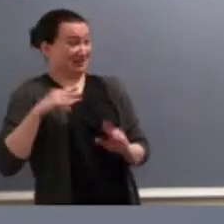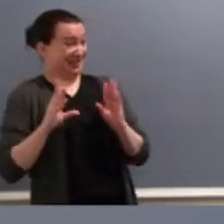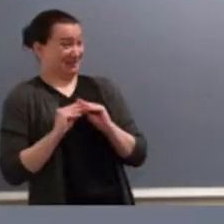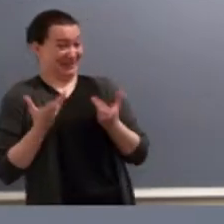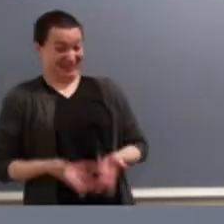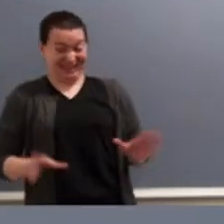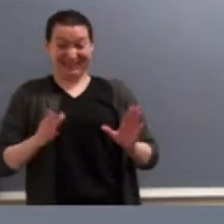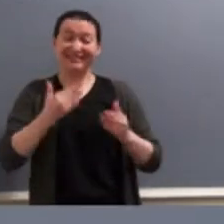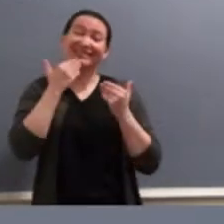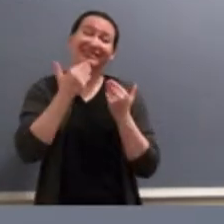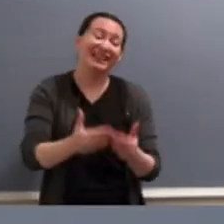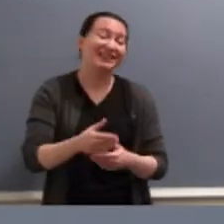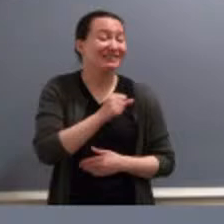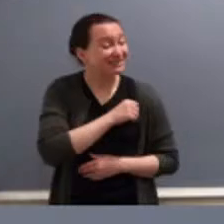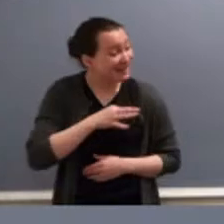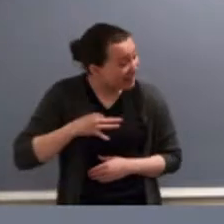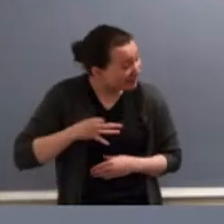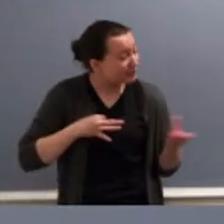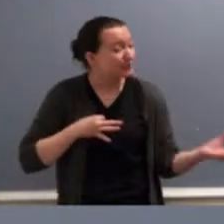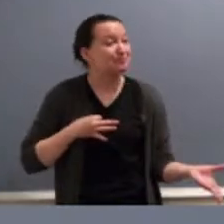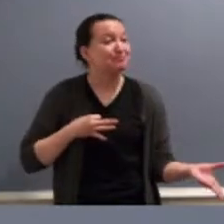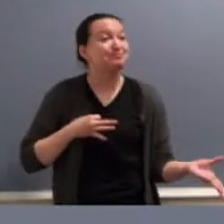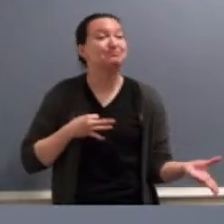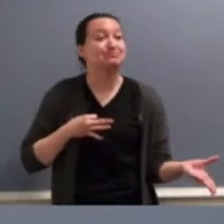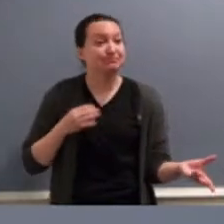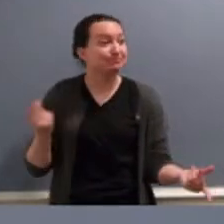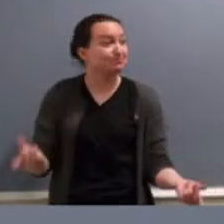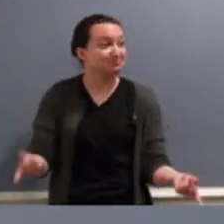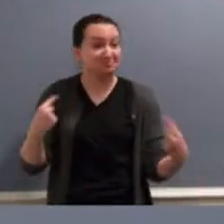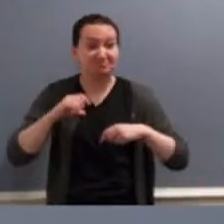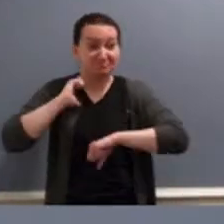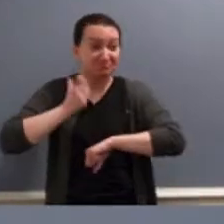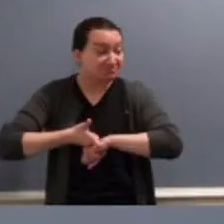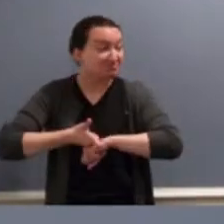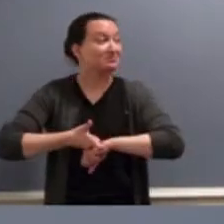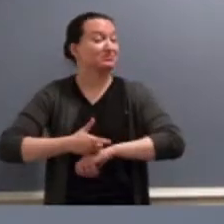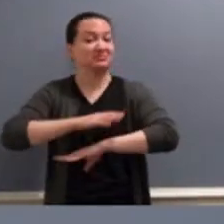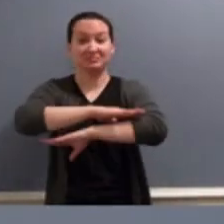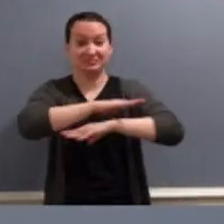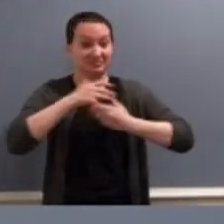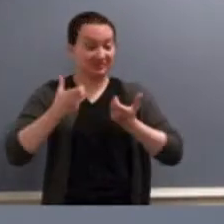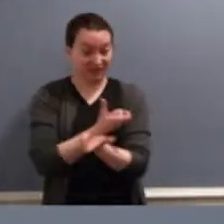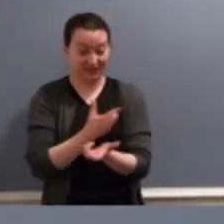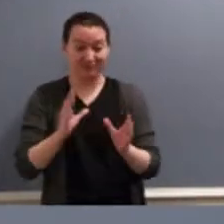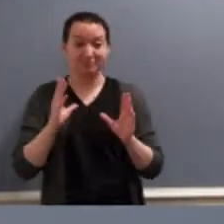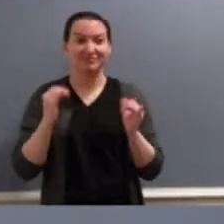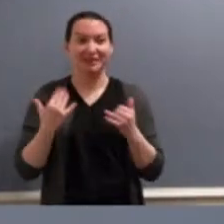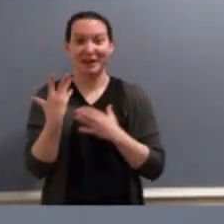again thank you to staff for you know getting this together so that we can be out in the public out